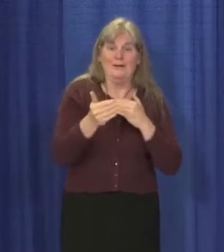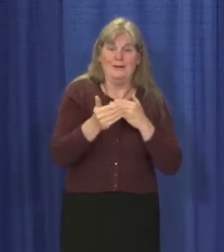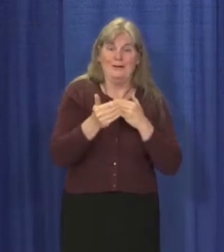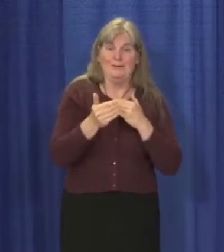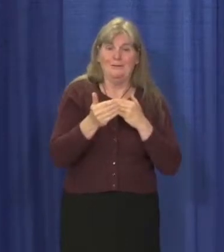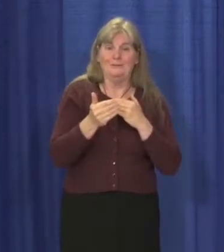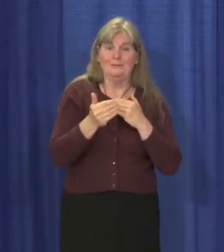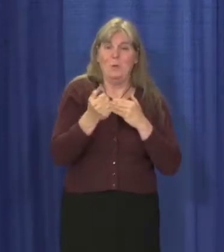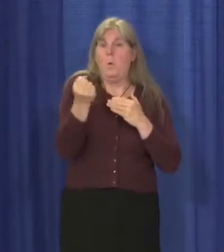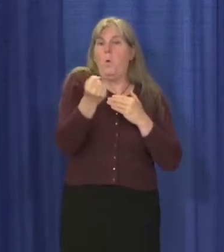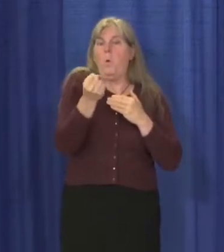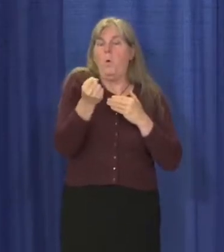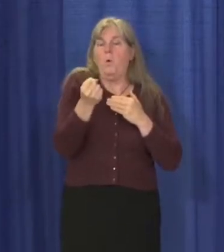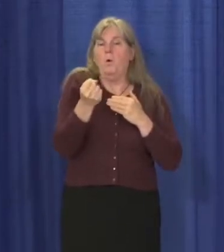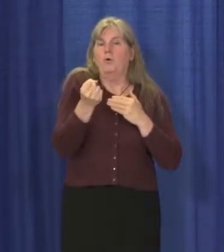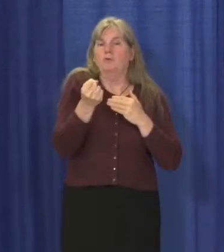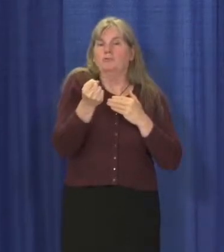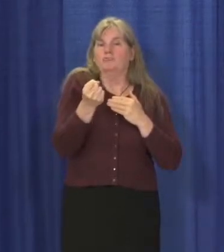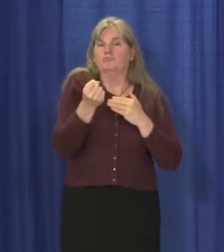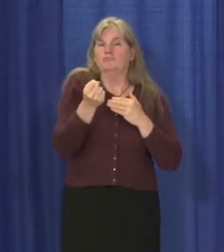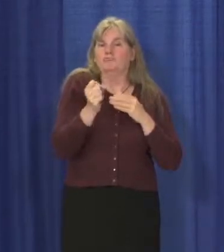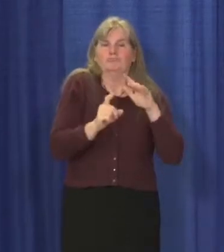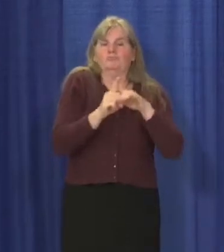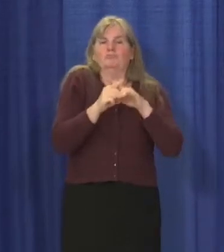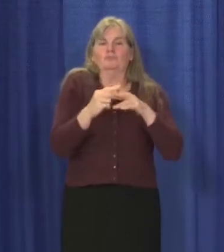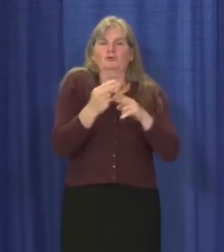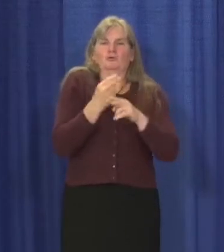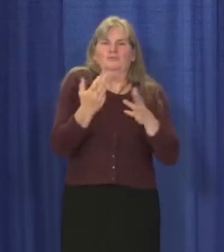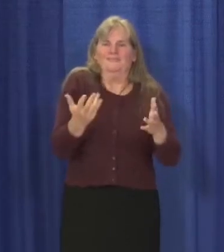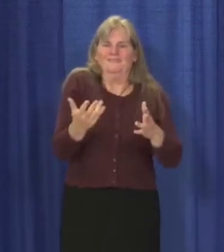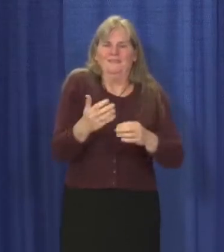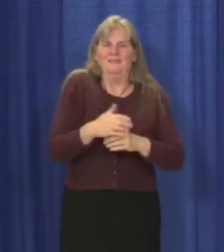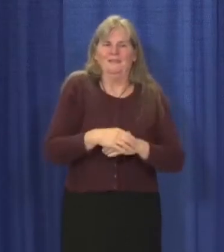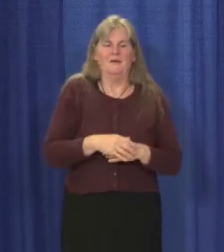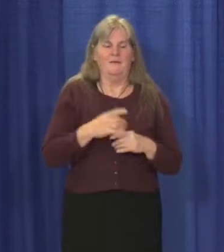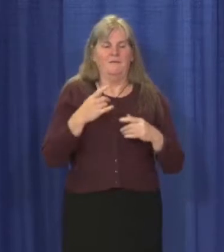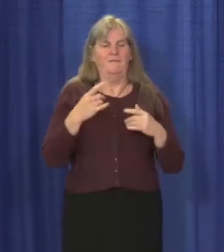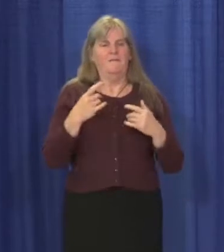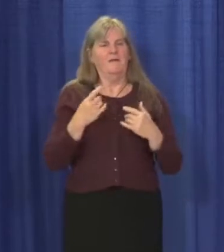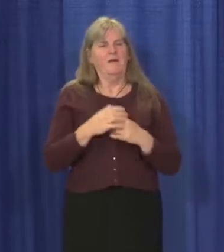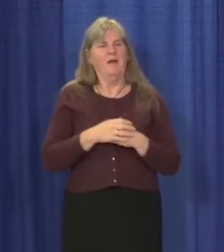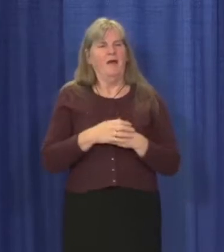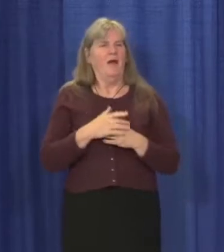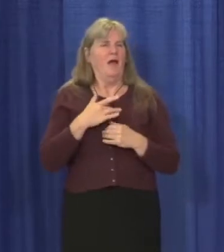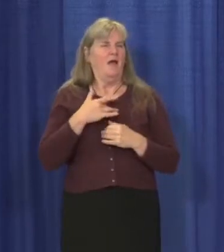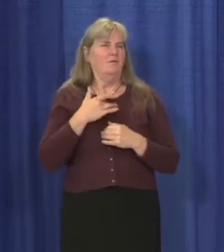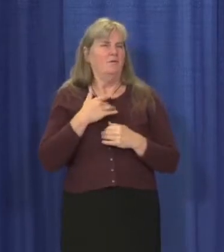keep but eyes see -- I would anticipate we move away from